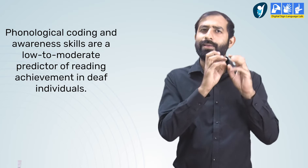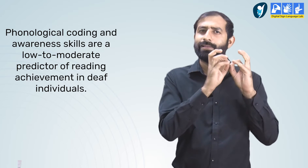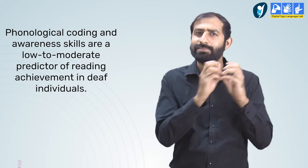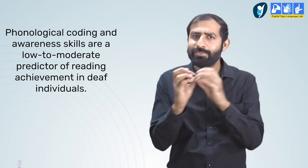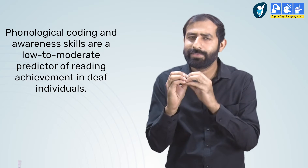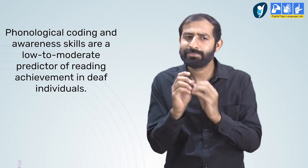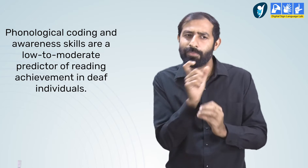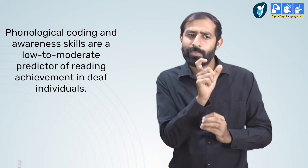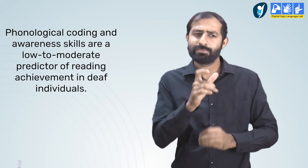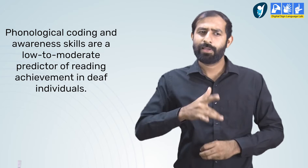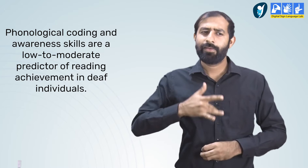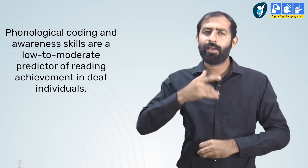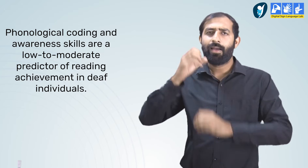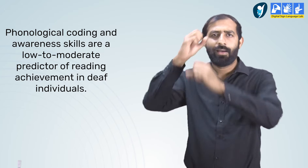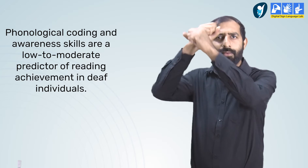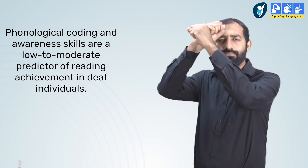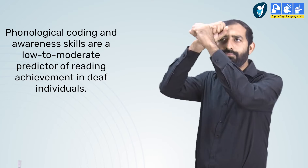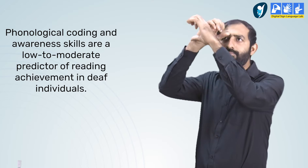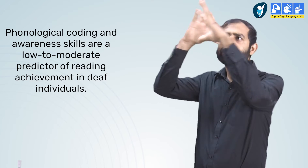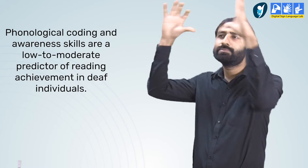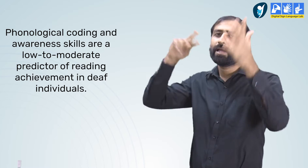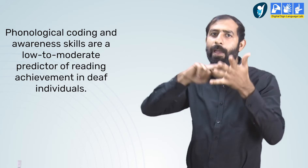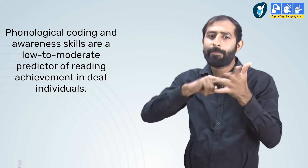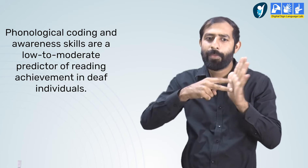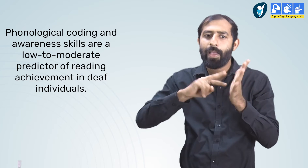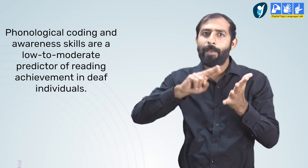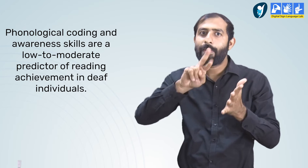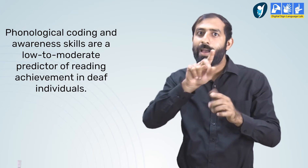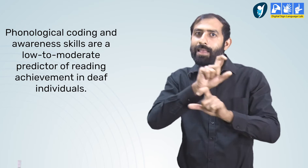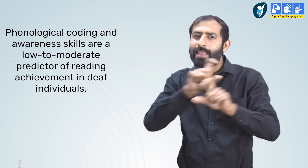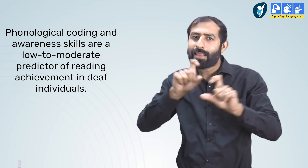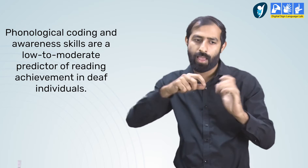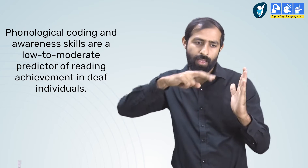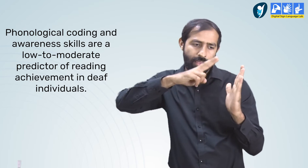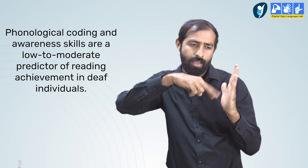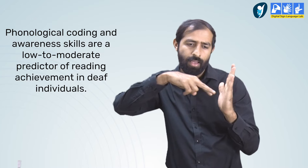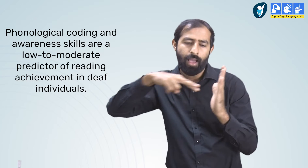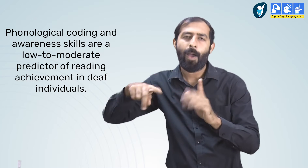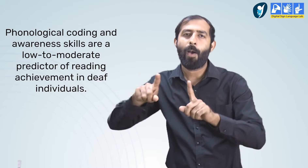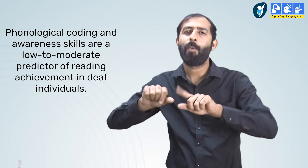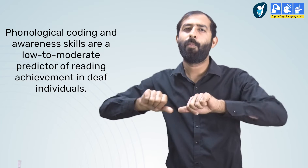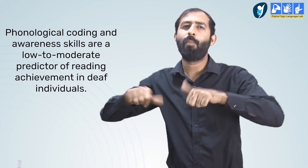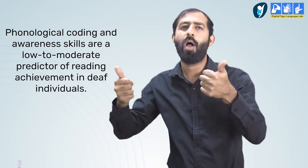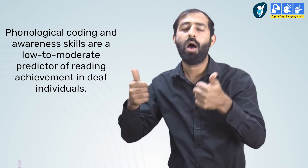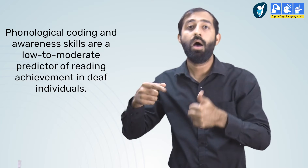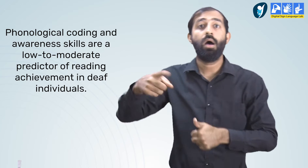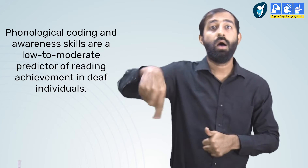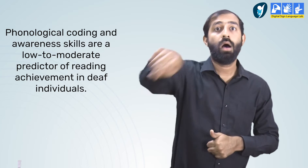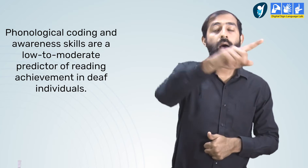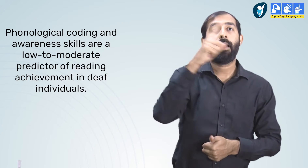For example, the meaning of words can be understood by associating them with fingerspelling.